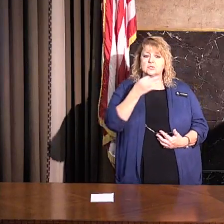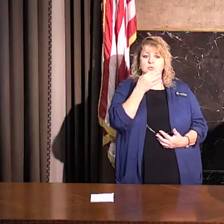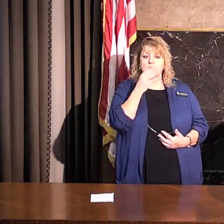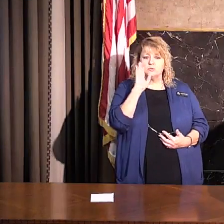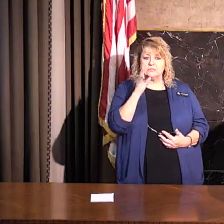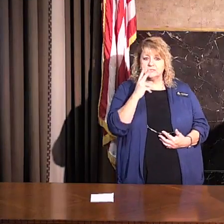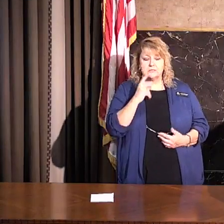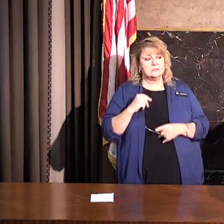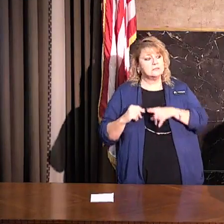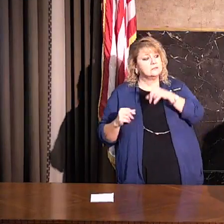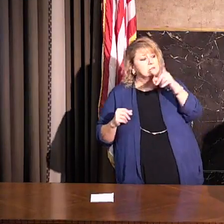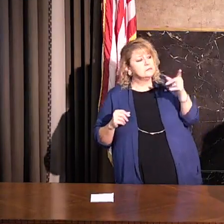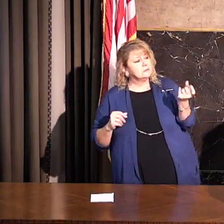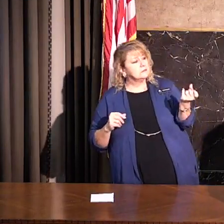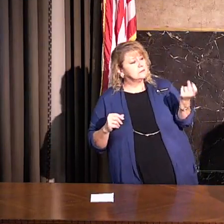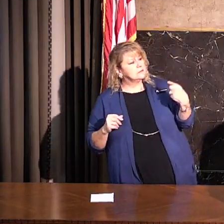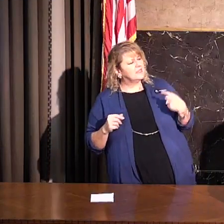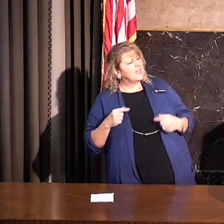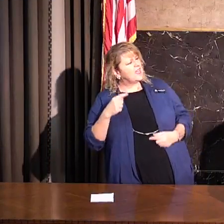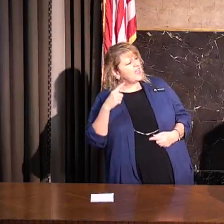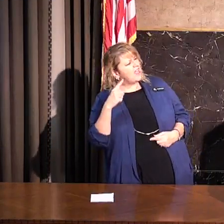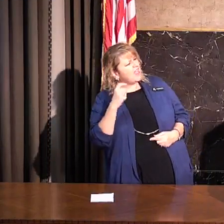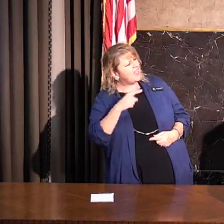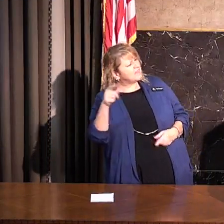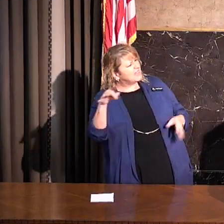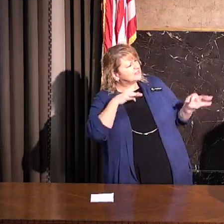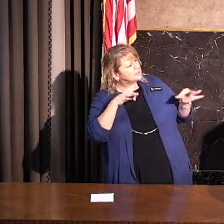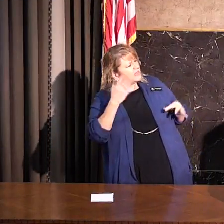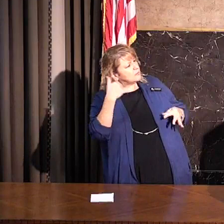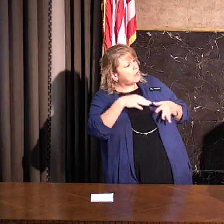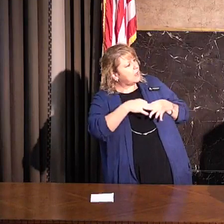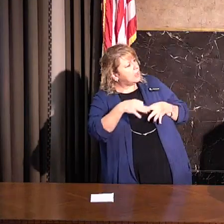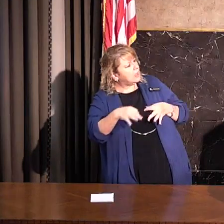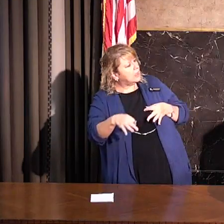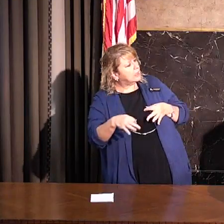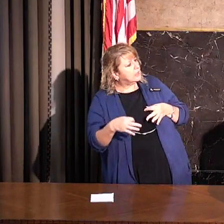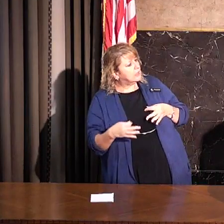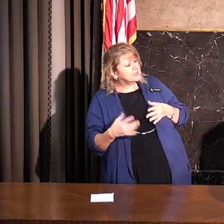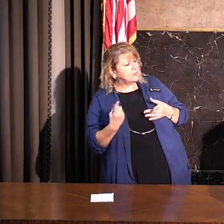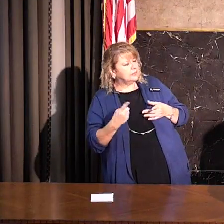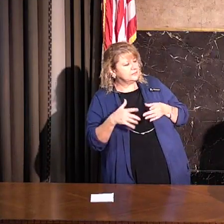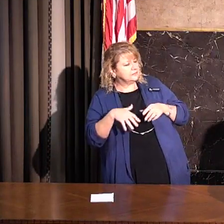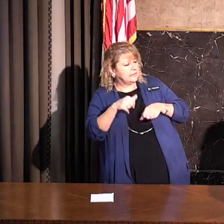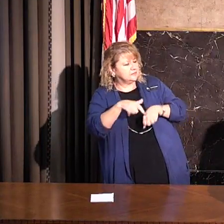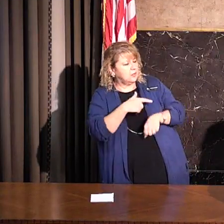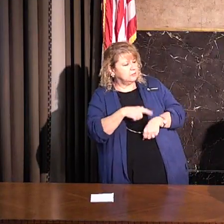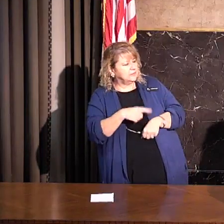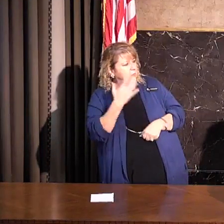side as well. What is taking so long? I know it historically